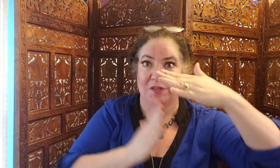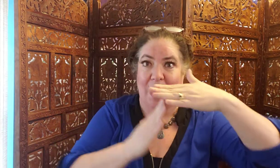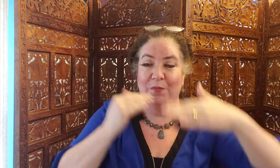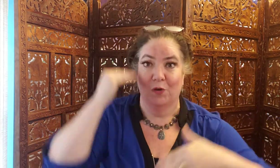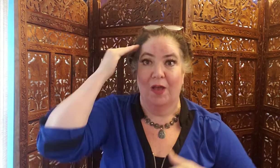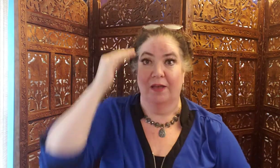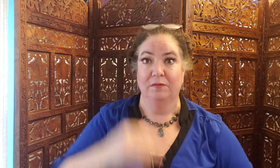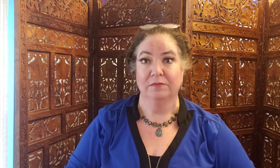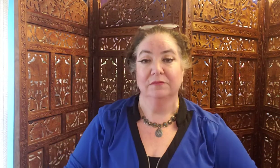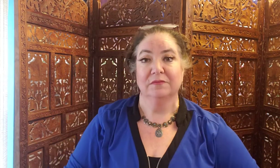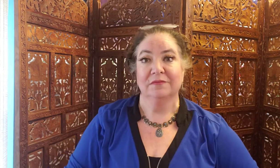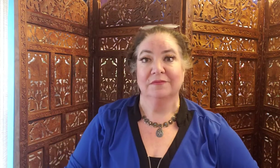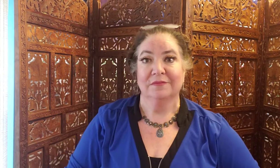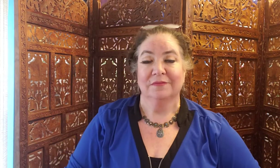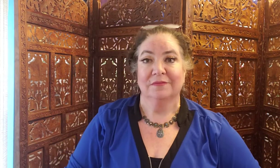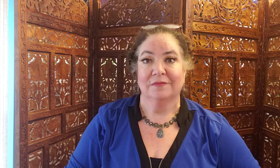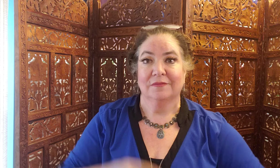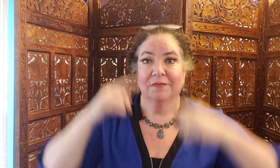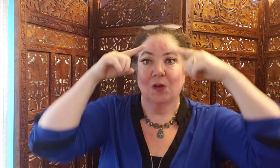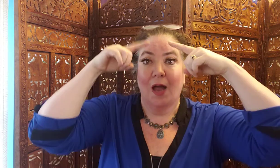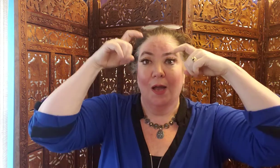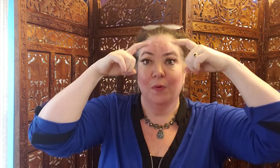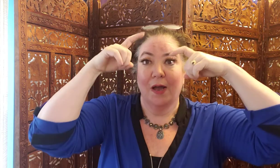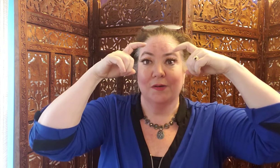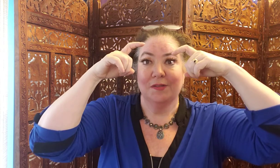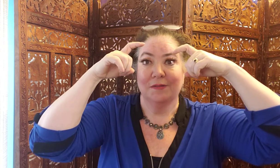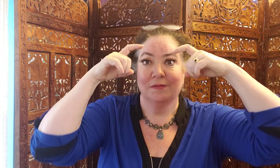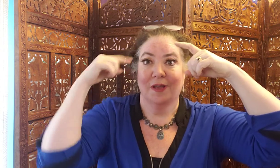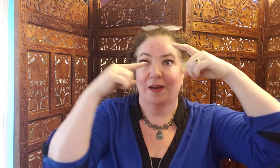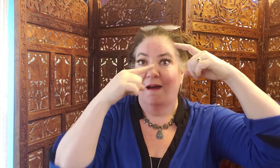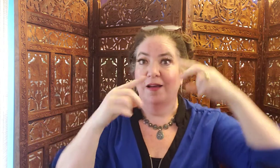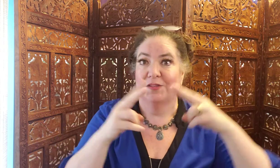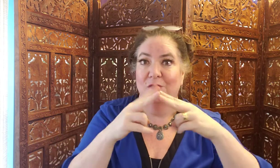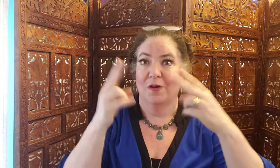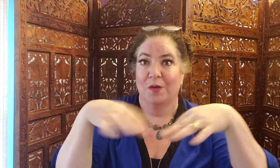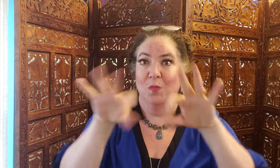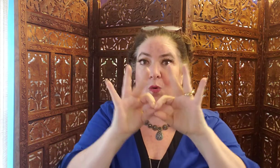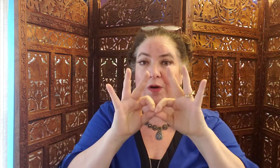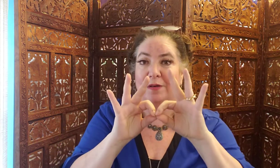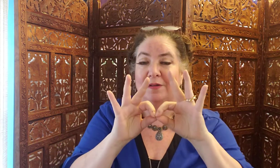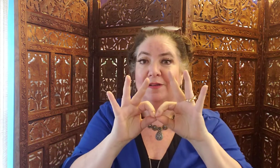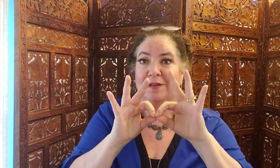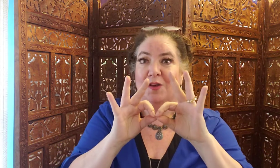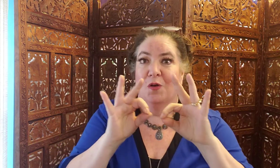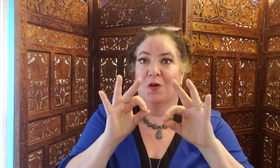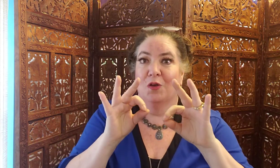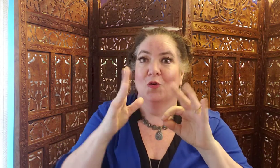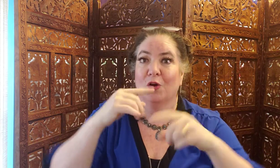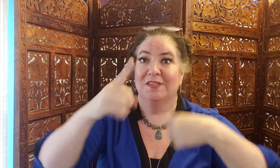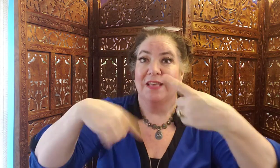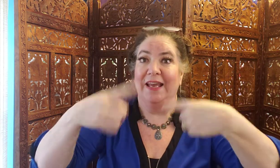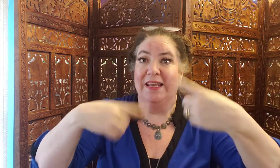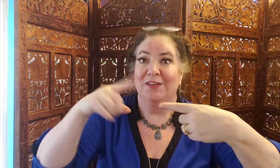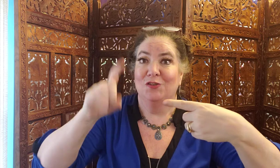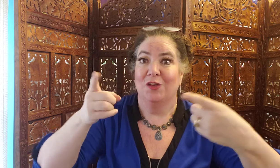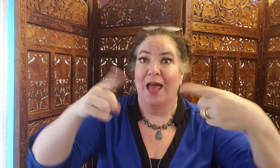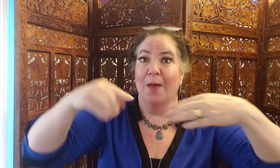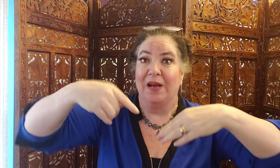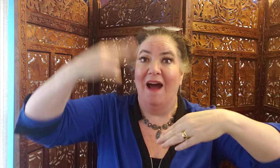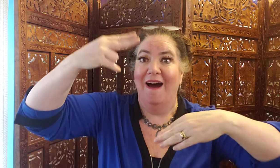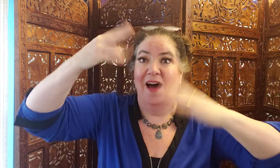top of your head - your eyebrows and eyes are very important. Your signing should happen high